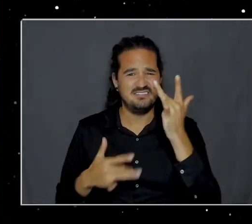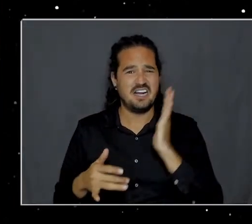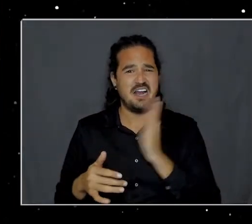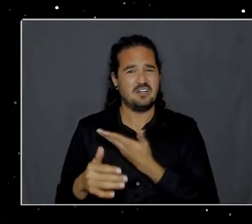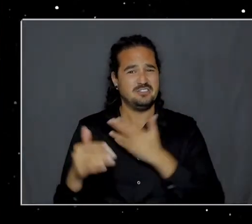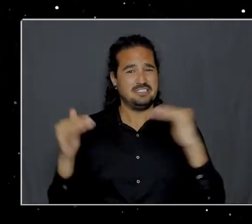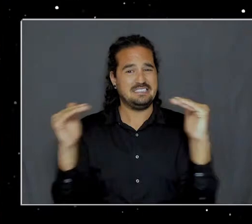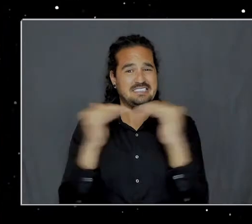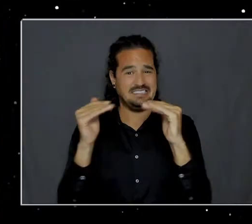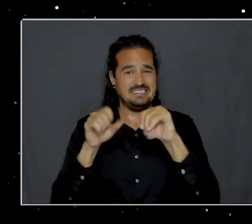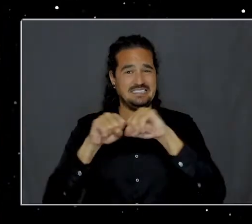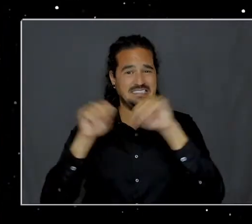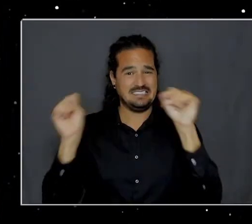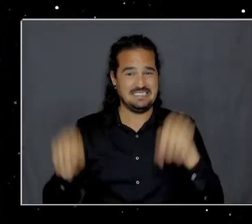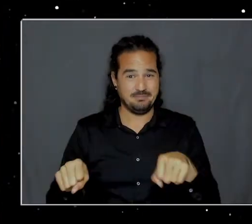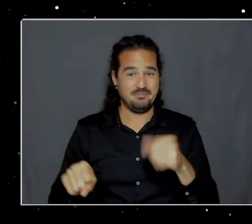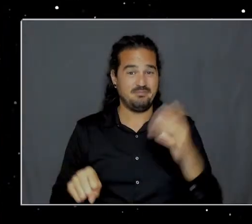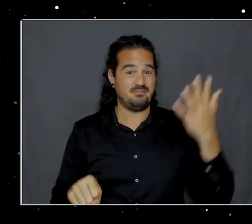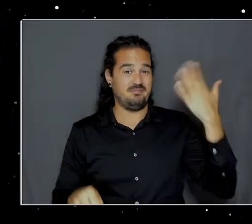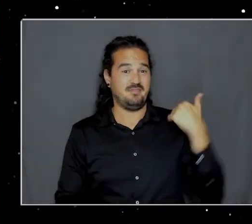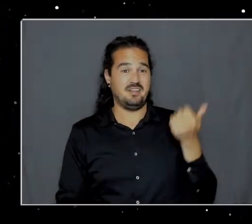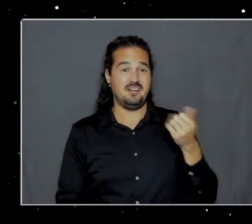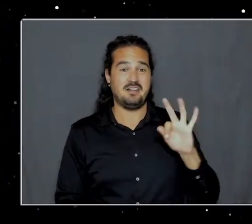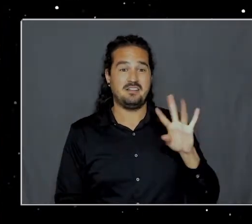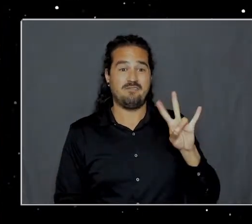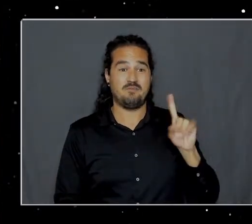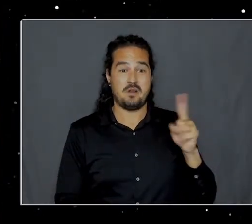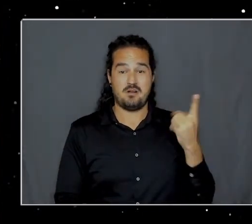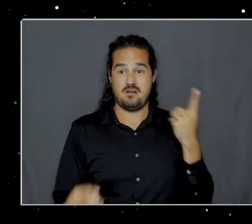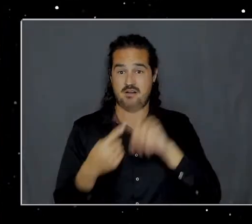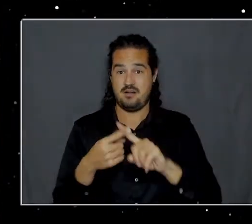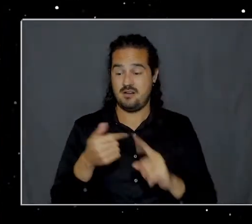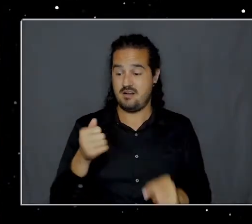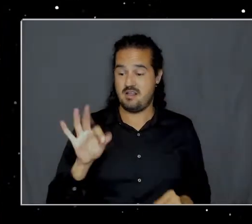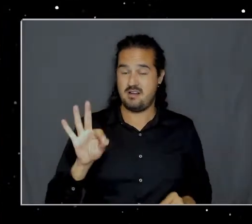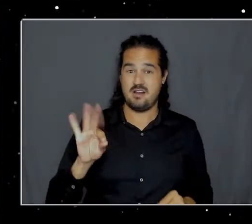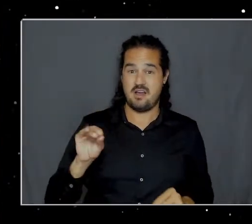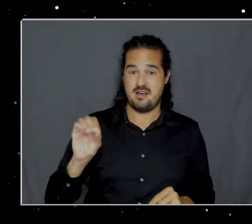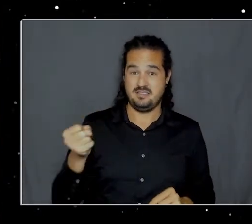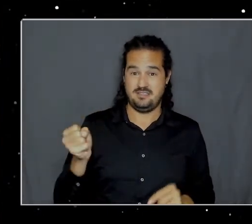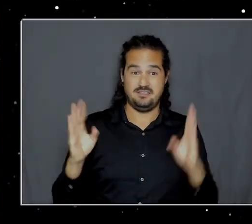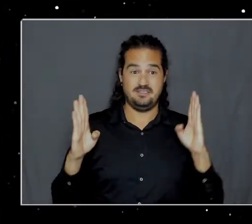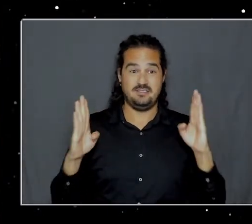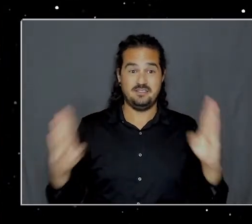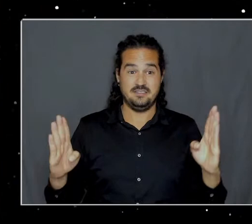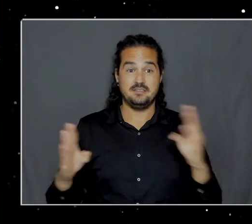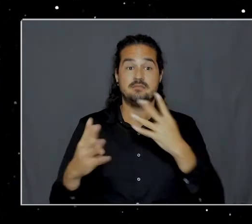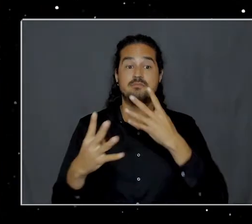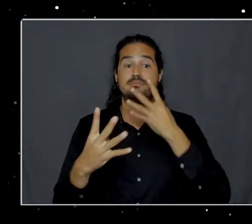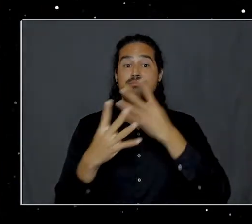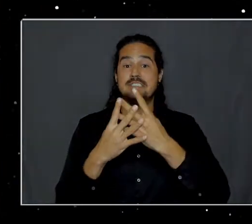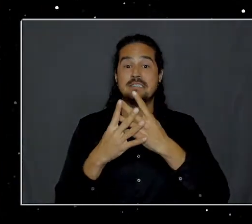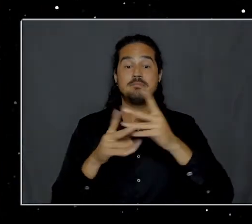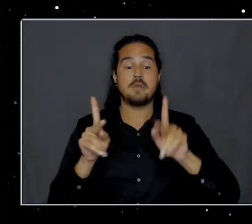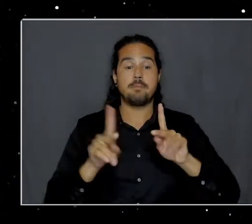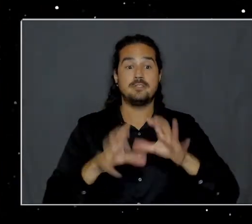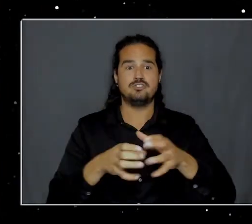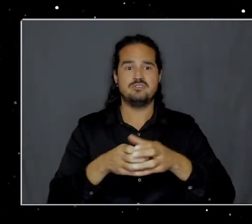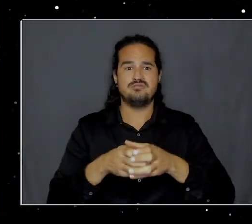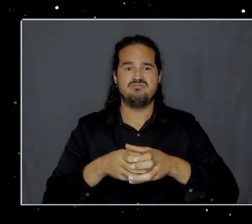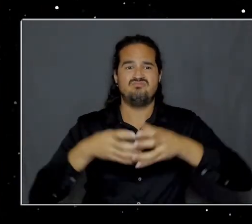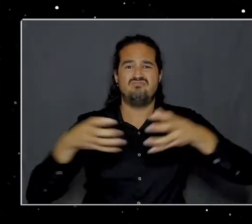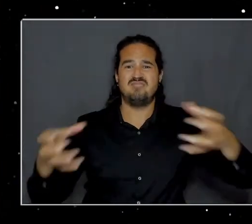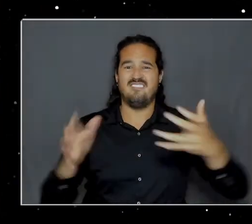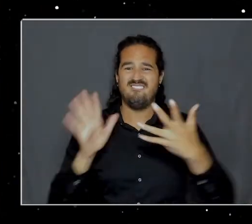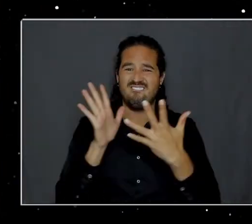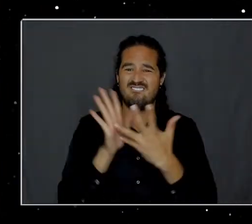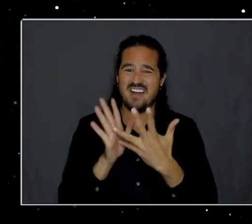FROM 1971 UNTIL THE EARLY 1990S,